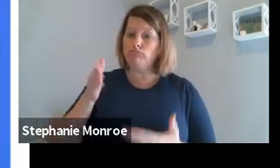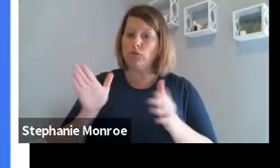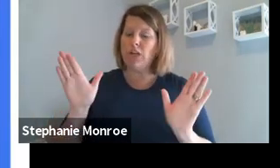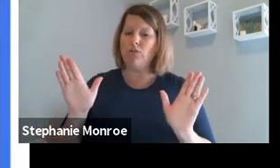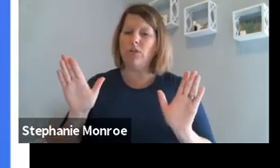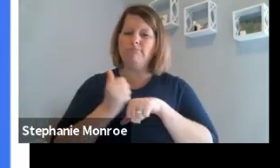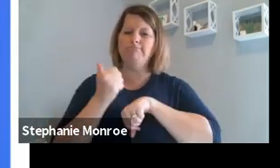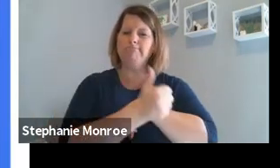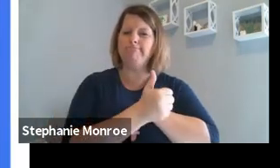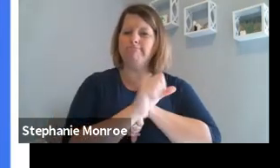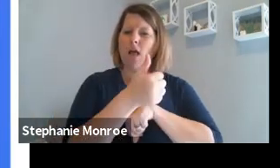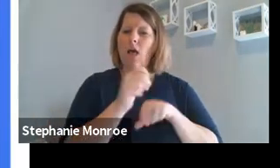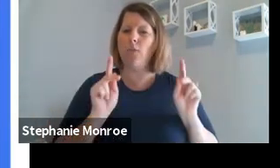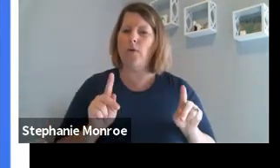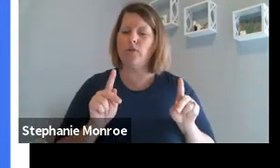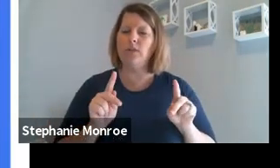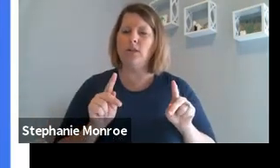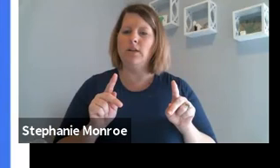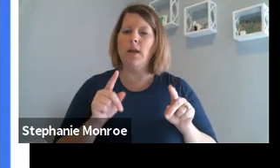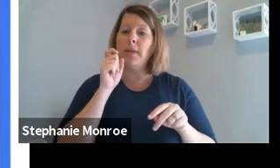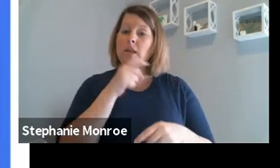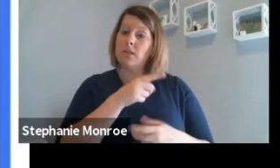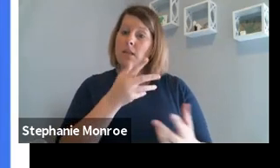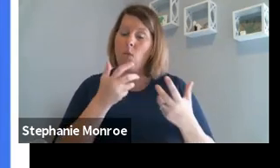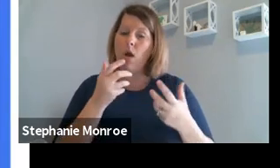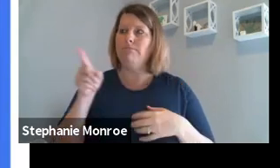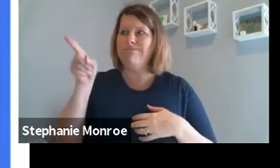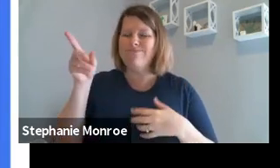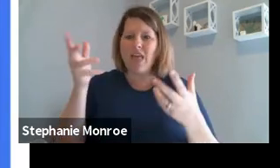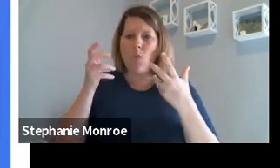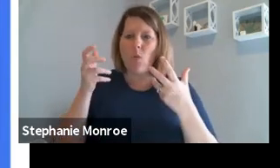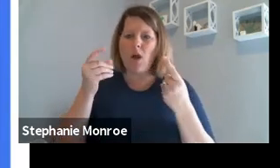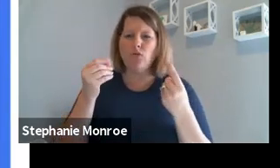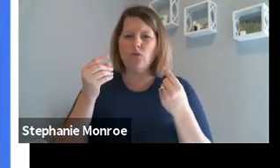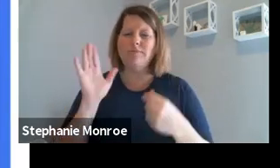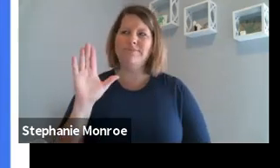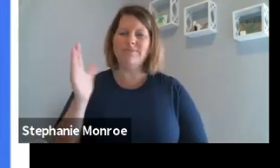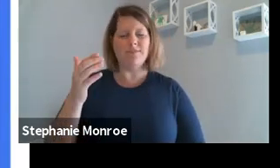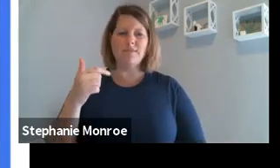on the other person, because what they want is they want to make it seem like they have no blame,